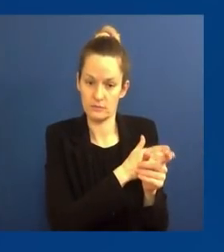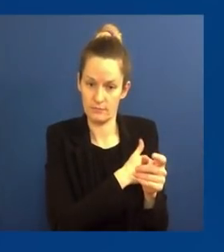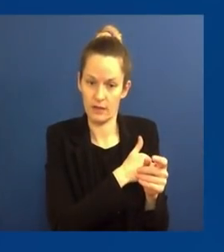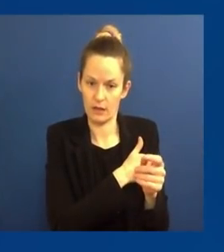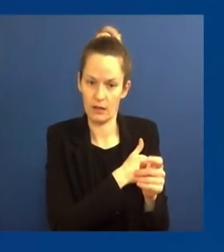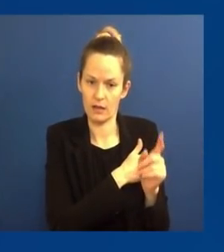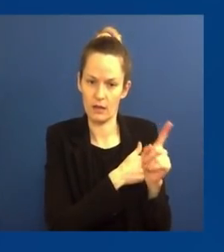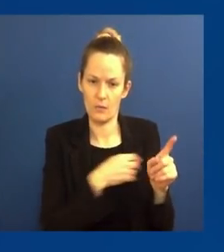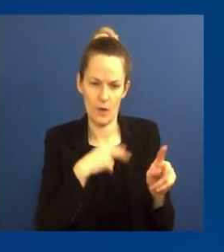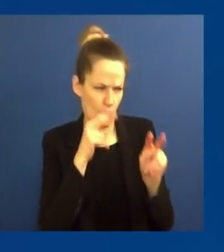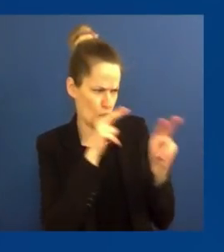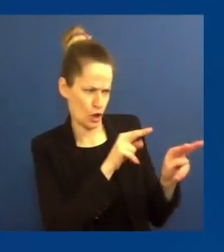Mr. Zients: Next question.